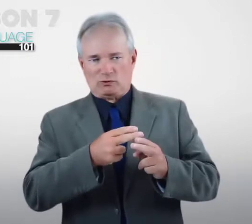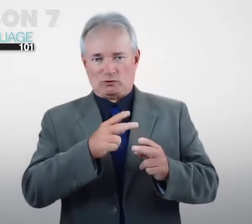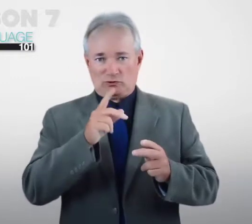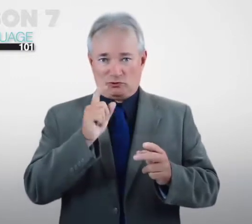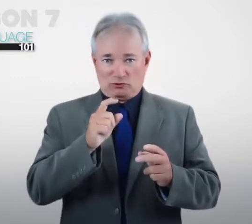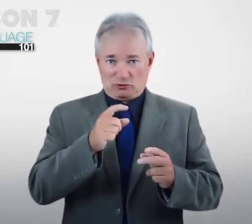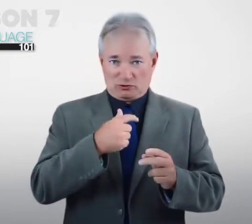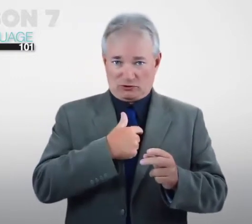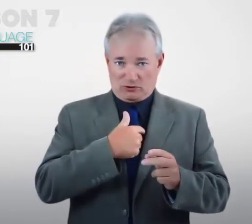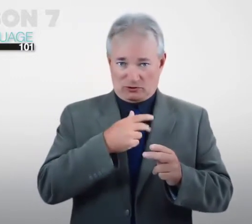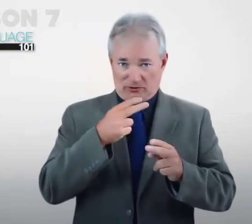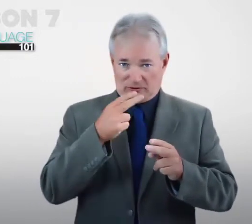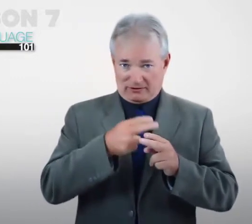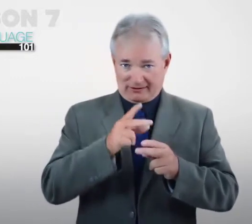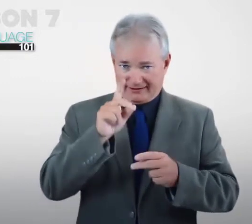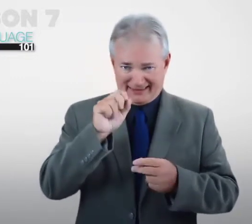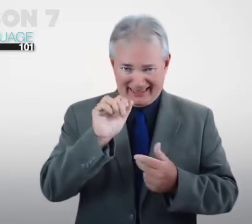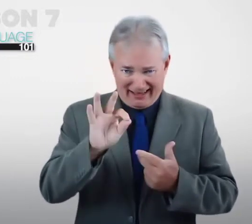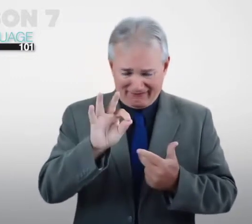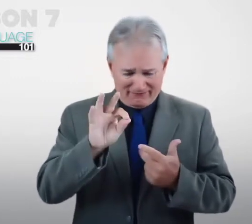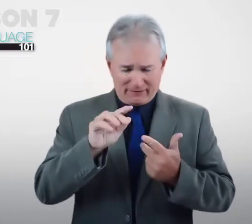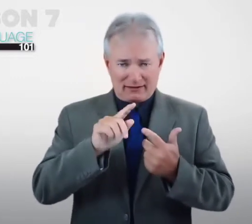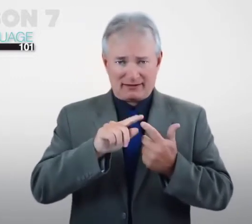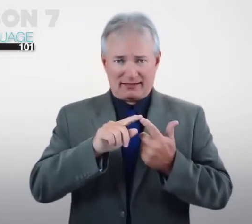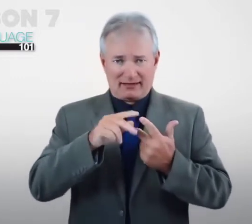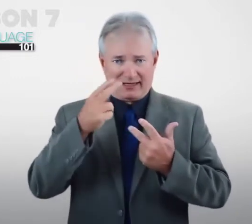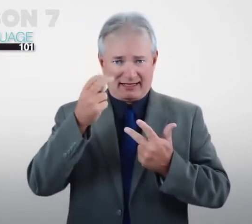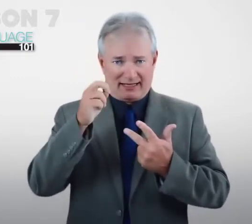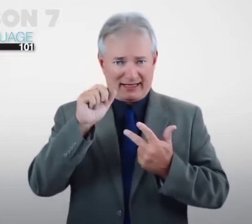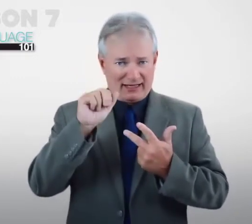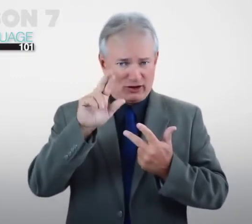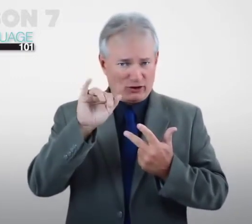and they say, how do I describe them? Are they deaf?